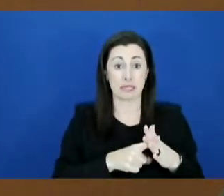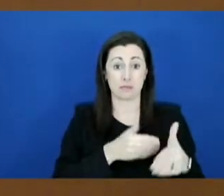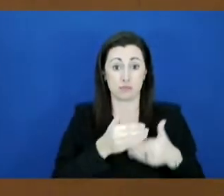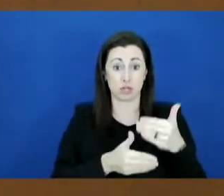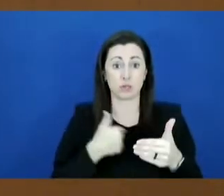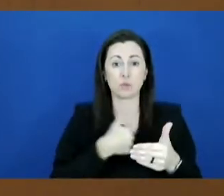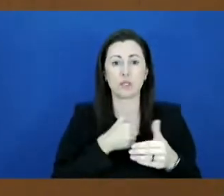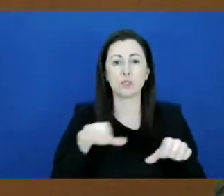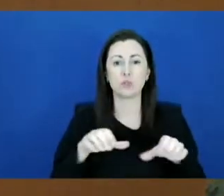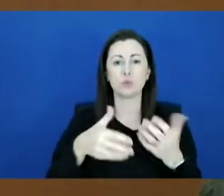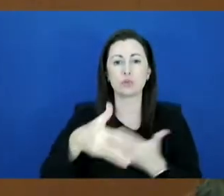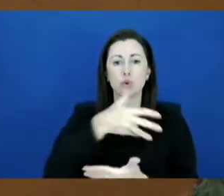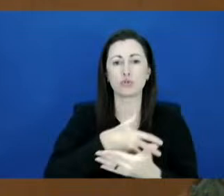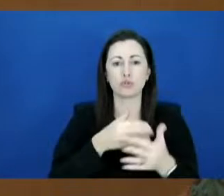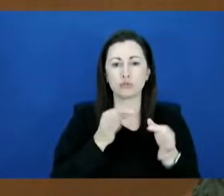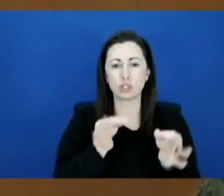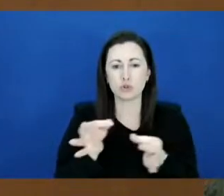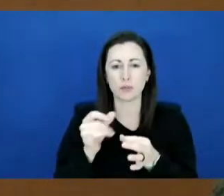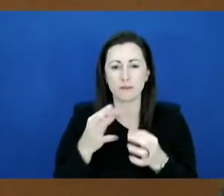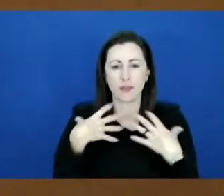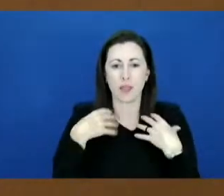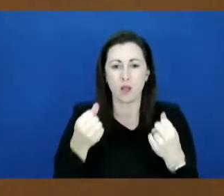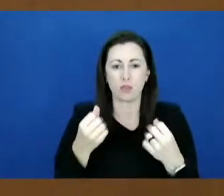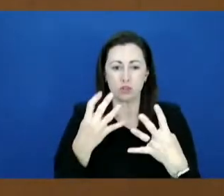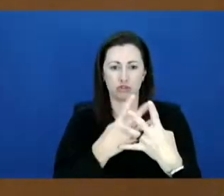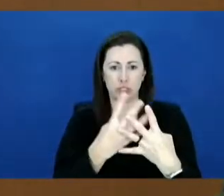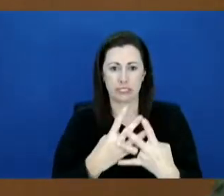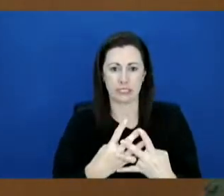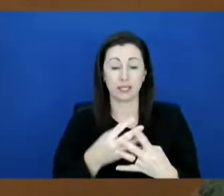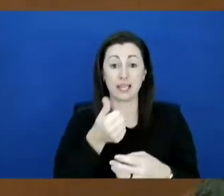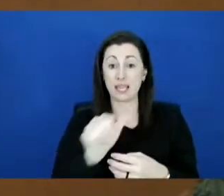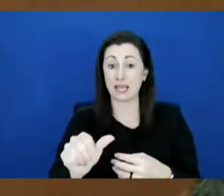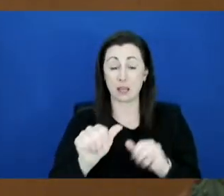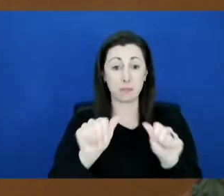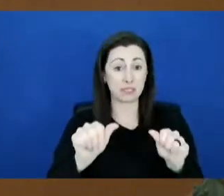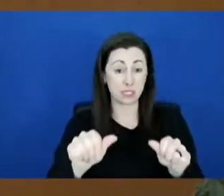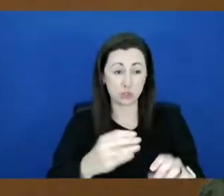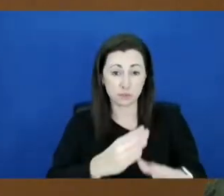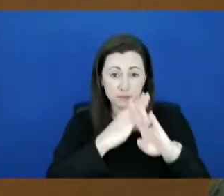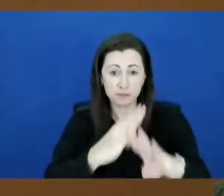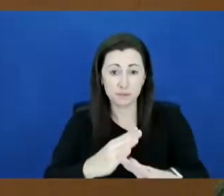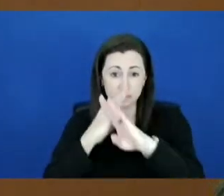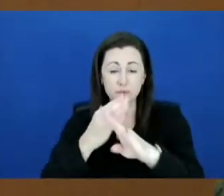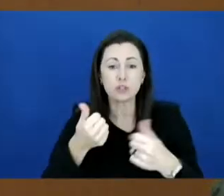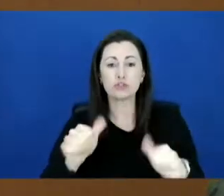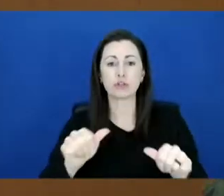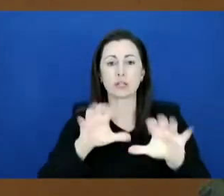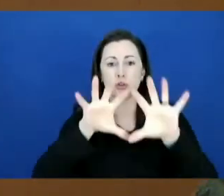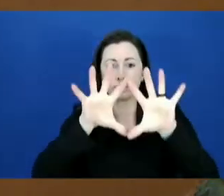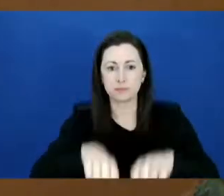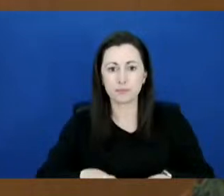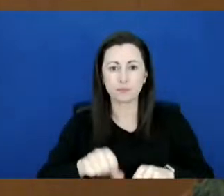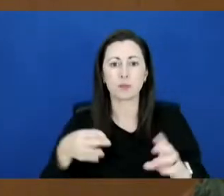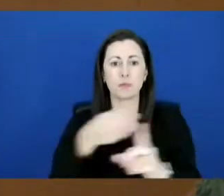THERAPIST. DURING THIS INITIAL PROCESS, WE DO THE SOCIAL DETERMINANTS OF